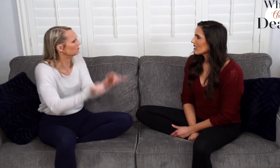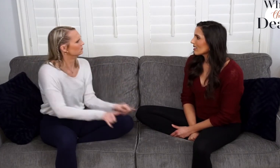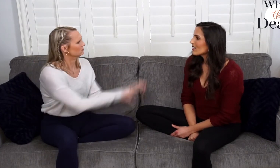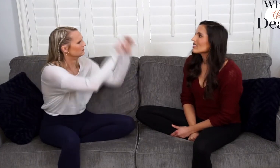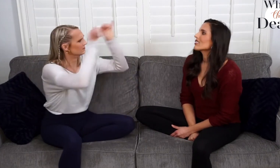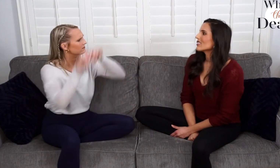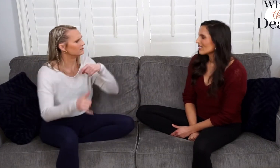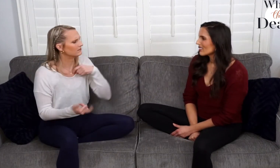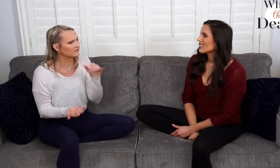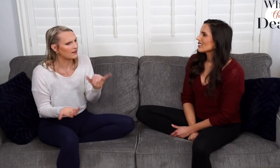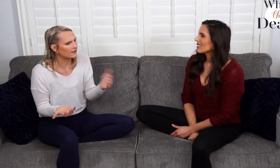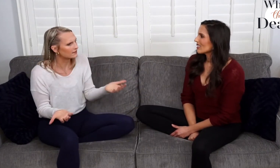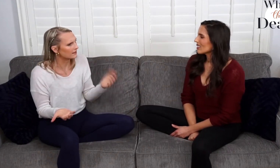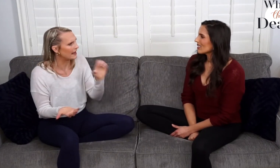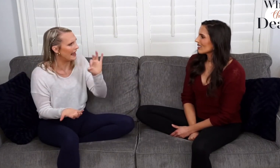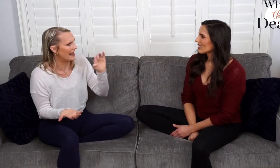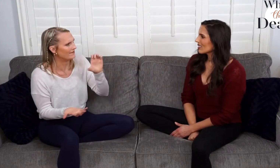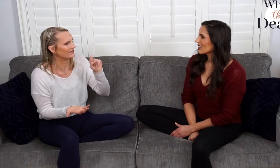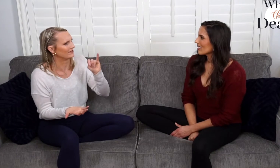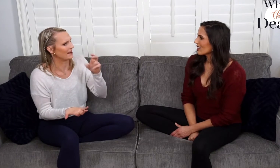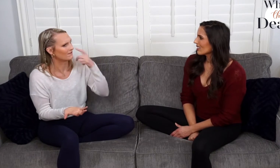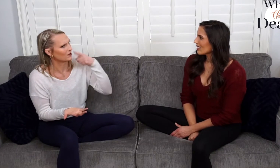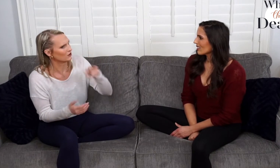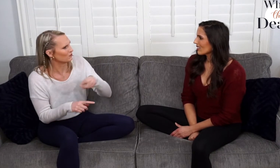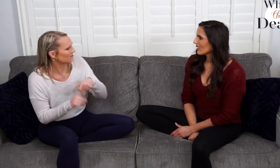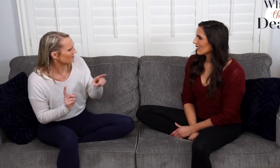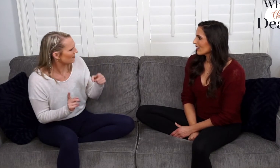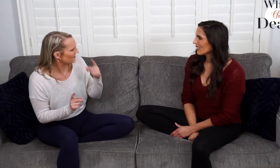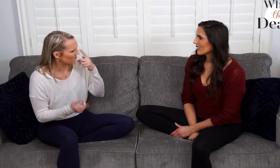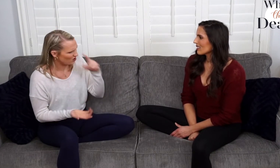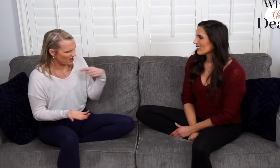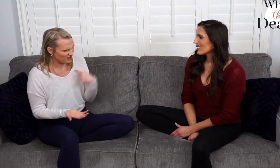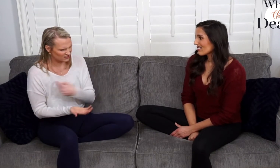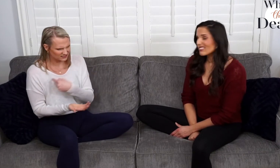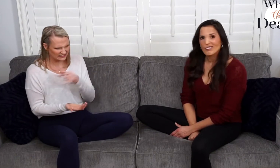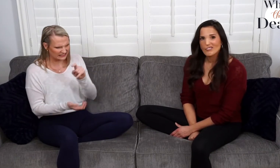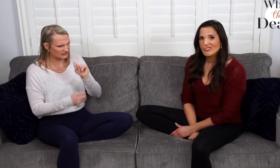was the same across the board.” and I'm like, “I mean that's effective for you. But for us it's